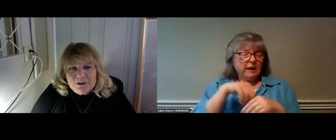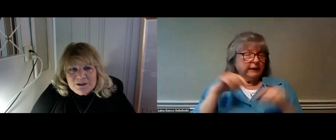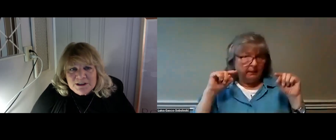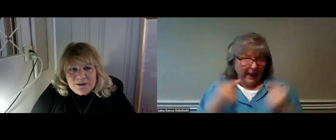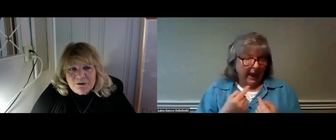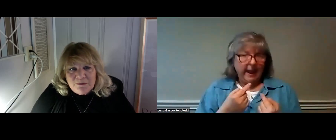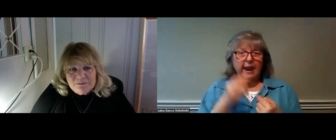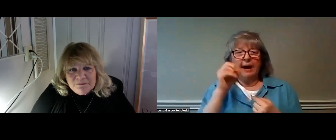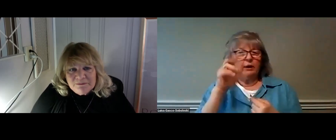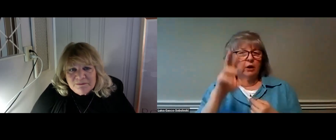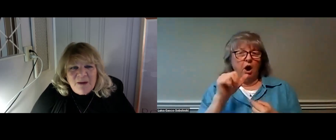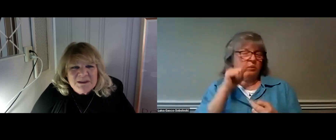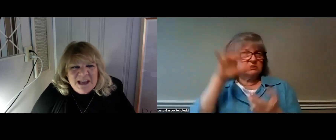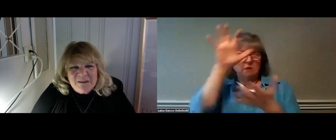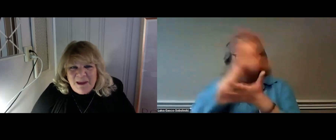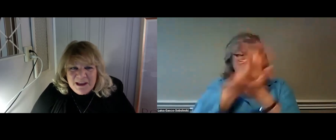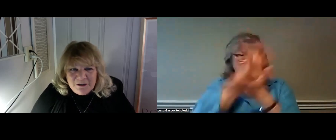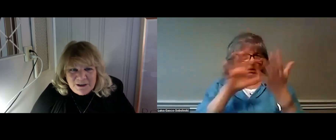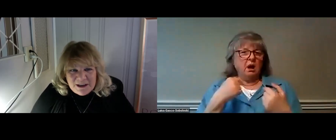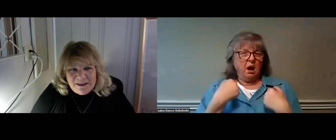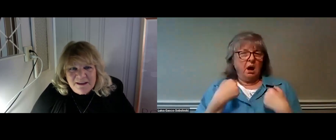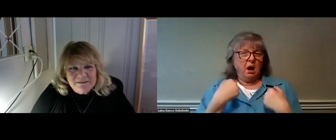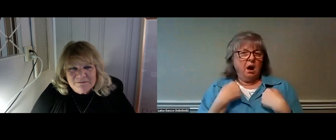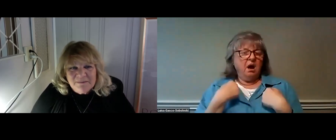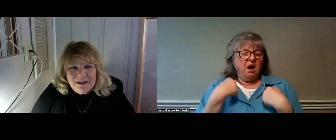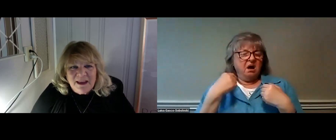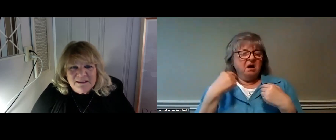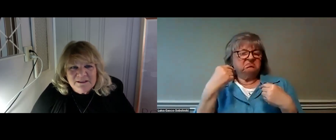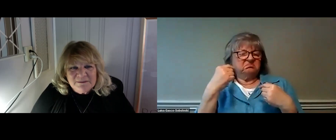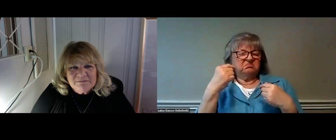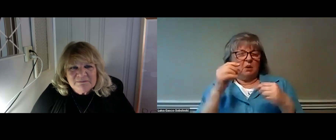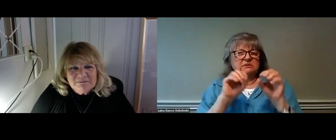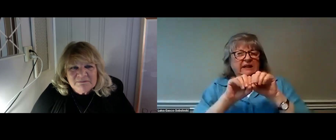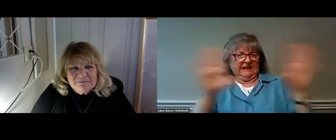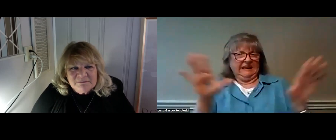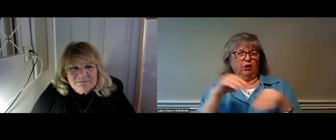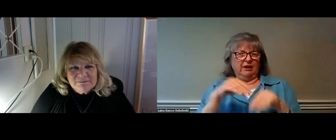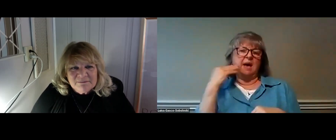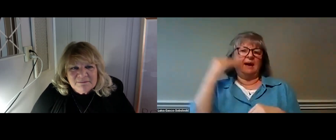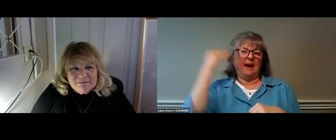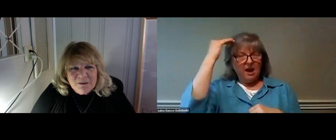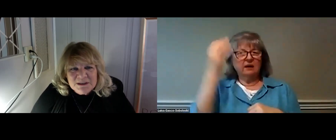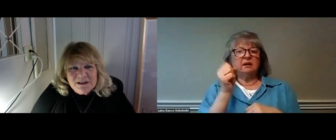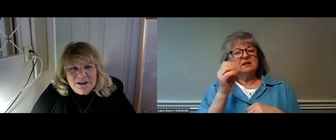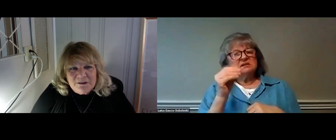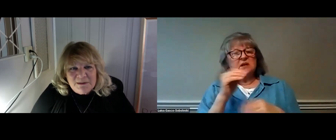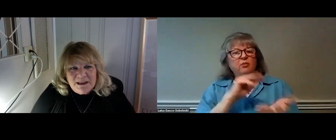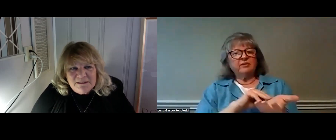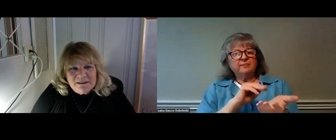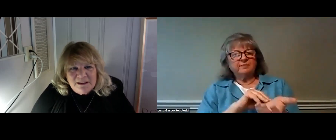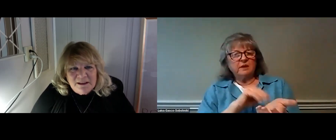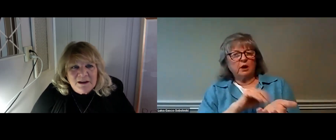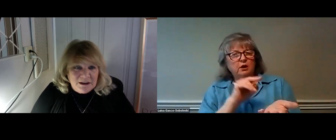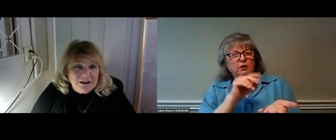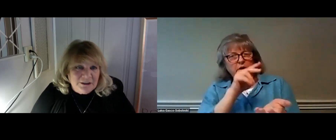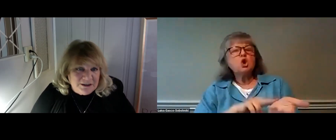room. I was not in pain or anything and it was clear to me and clear to the